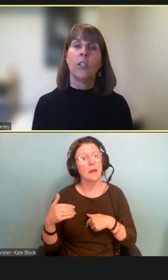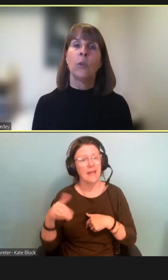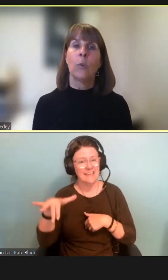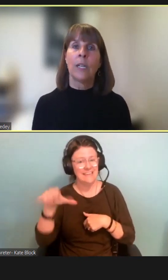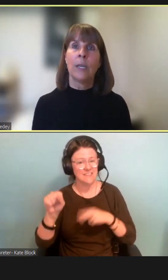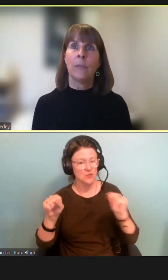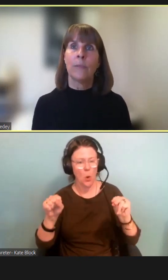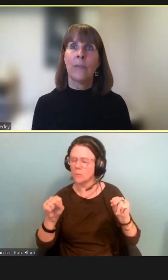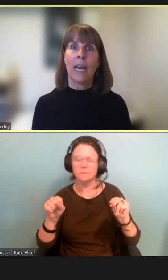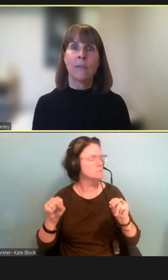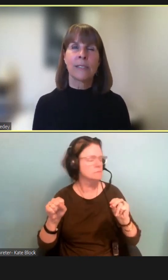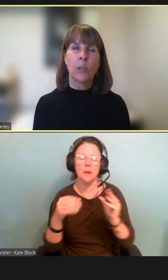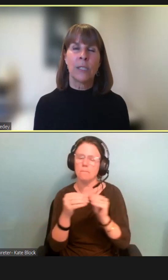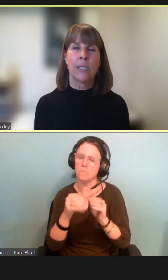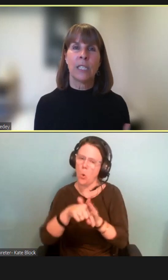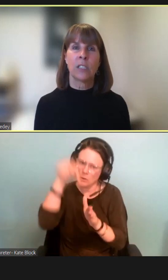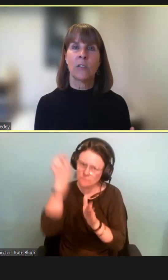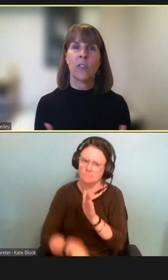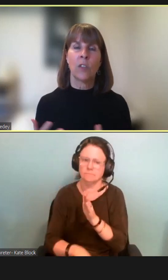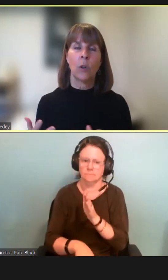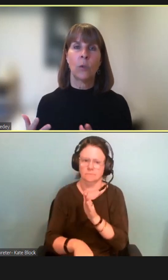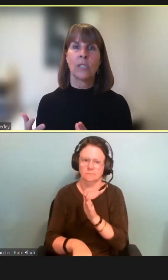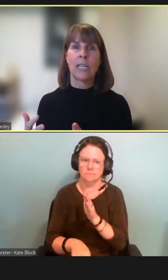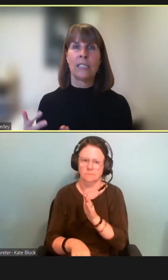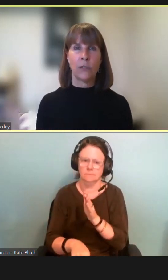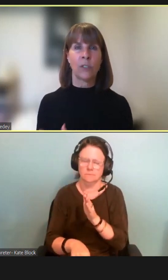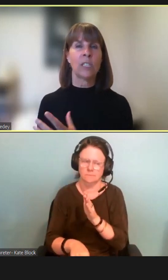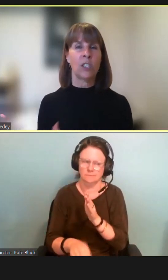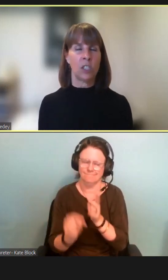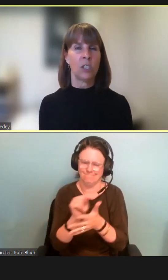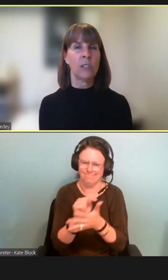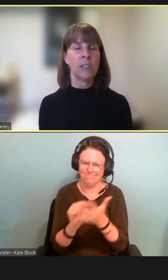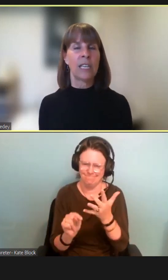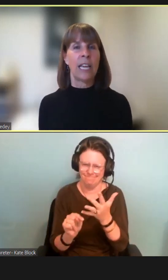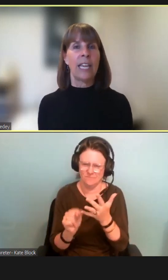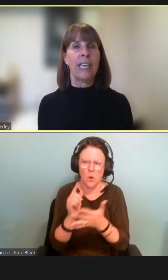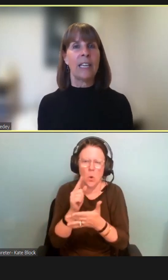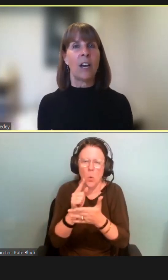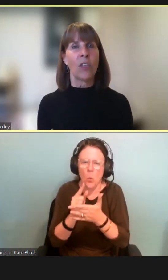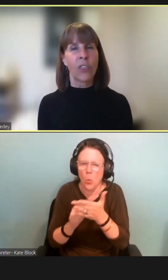to have some indication of those different conditions are thought to